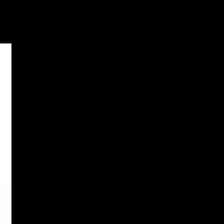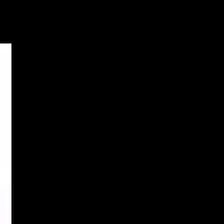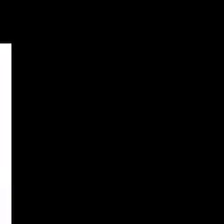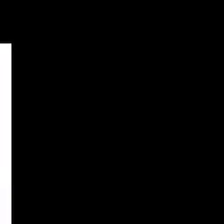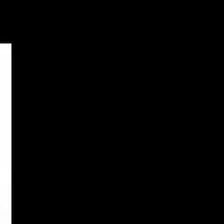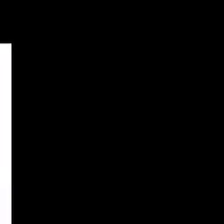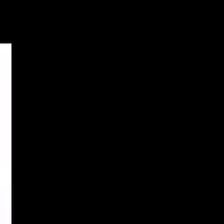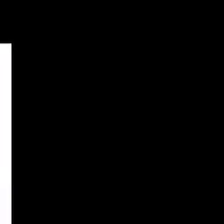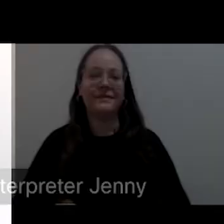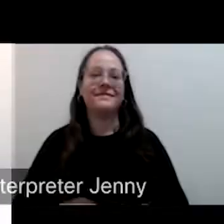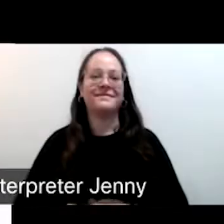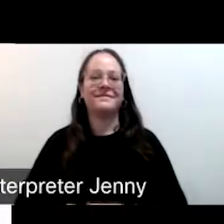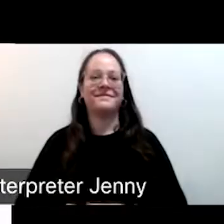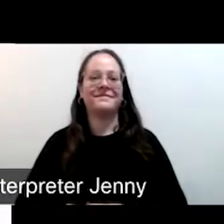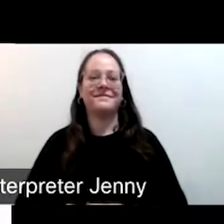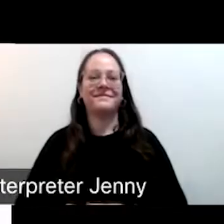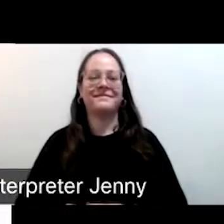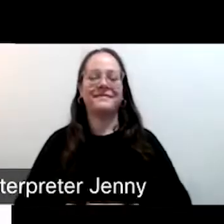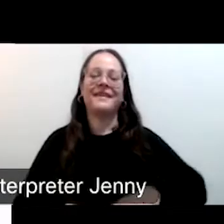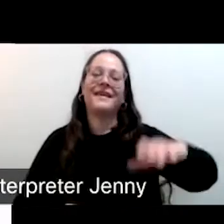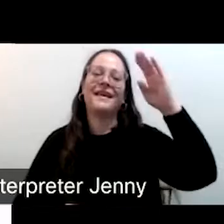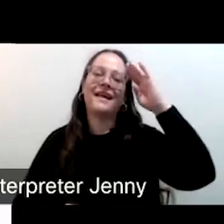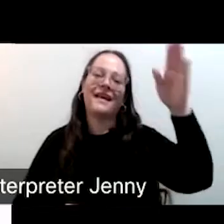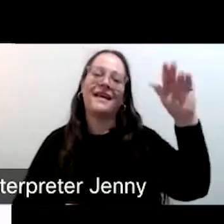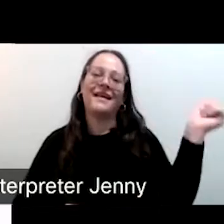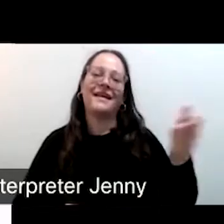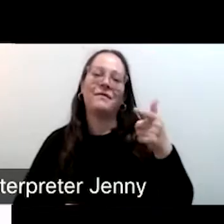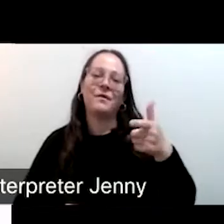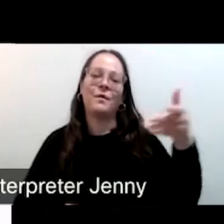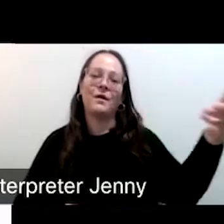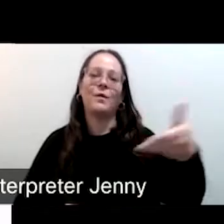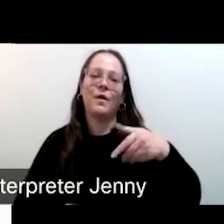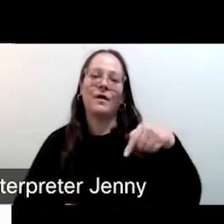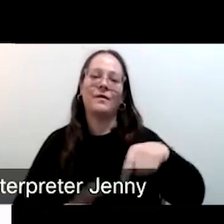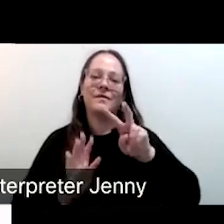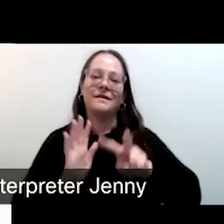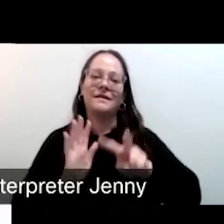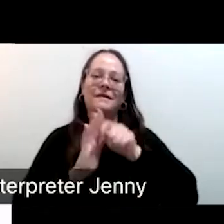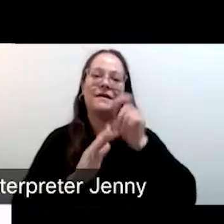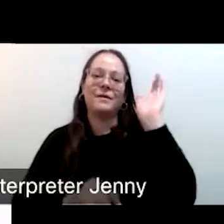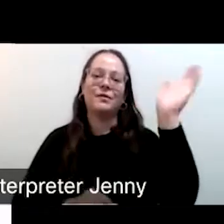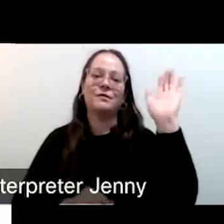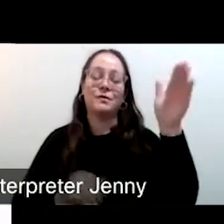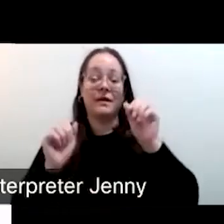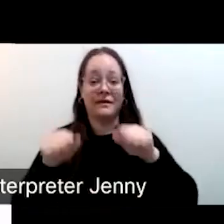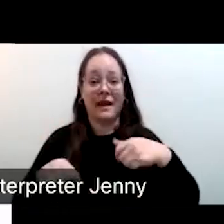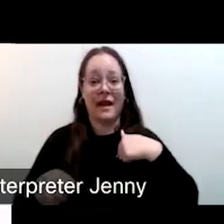Hello everyone! And welcome to this video presentation, “Can I Participate in the WRP?”